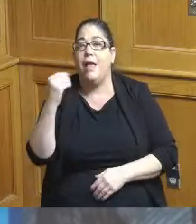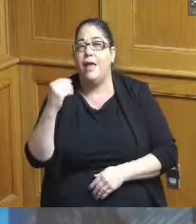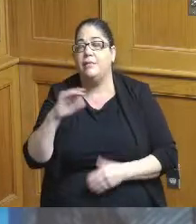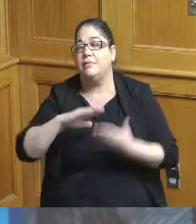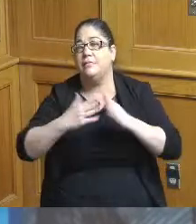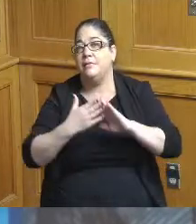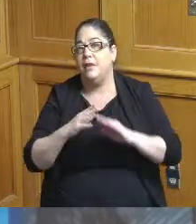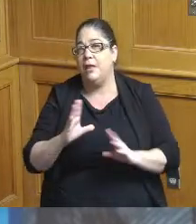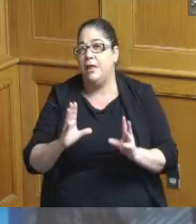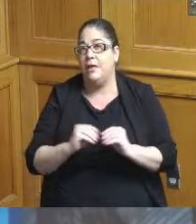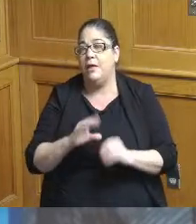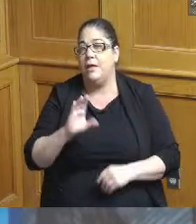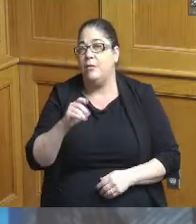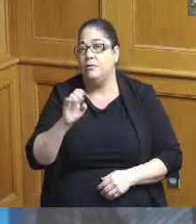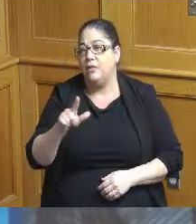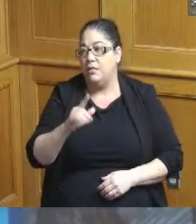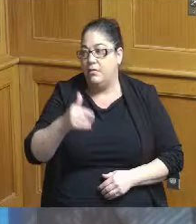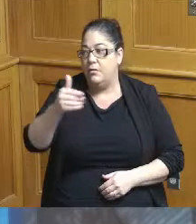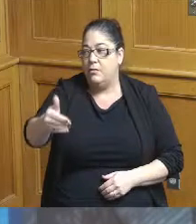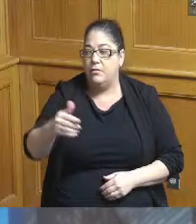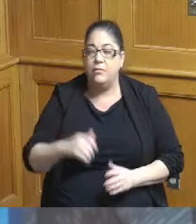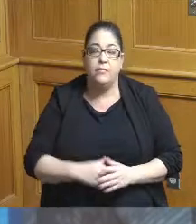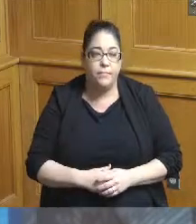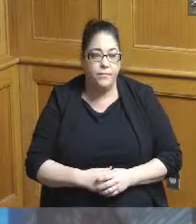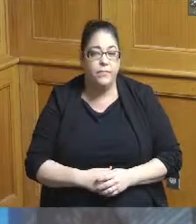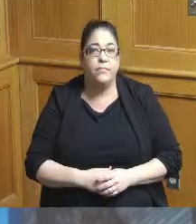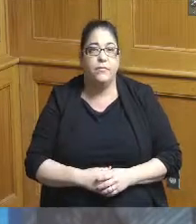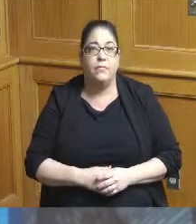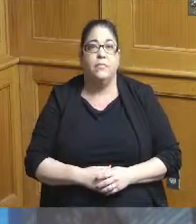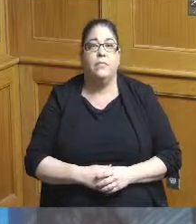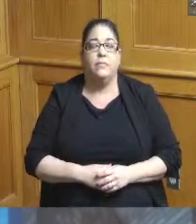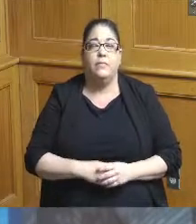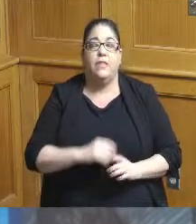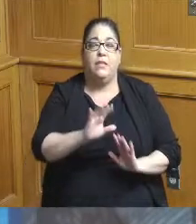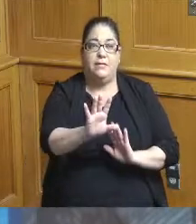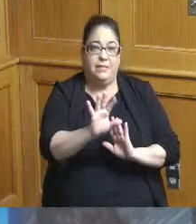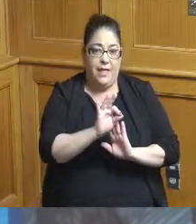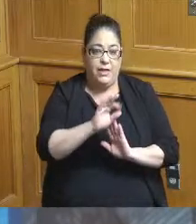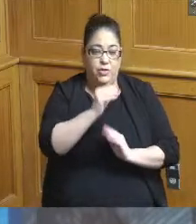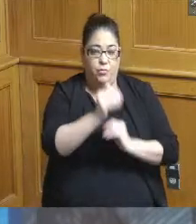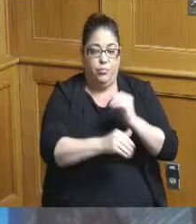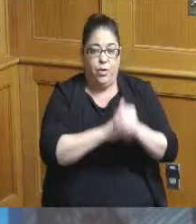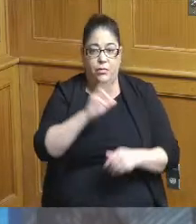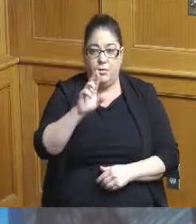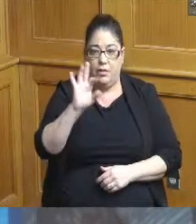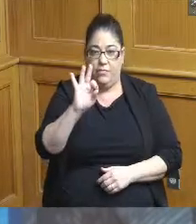I believe the the first of those of the selection process the first of those RFP proposal meetings